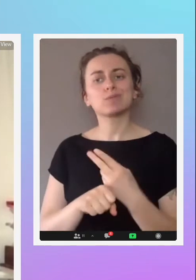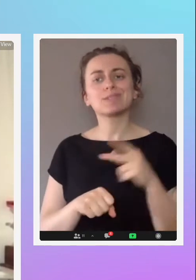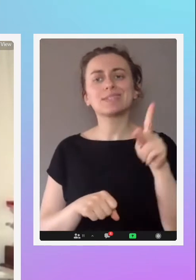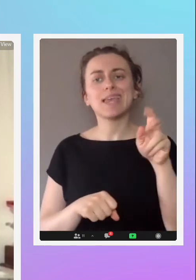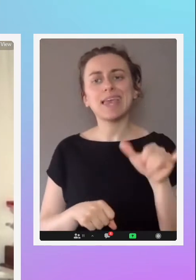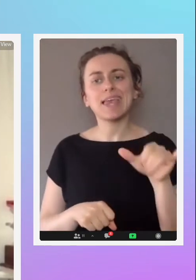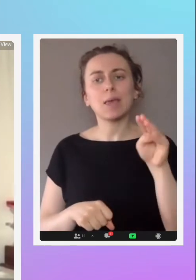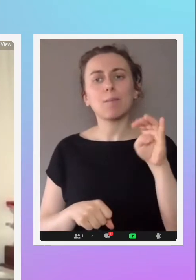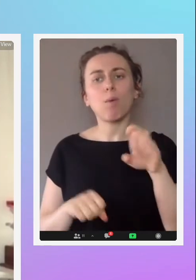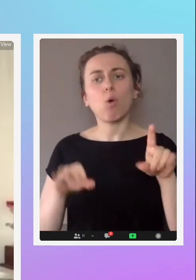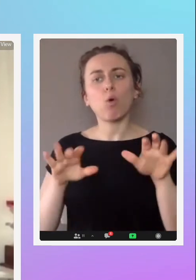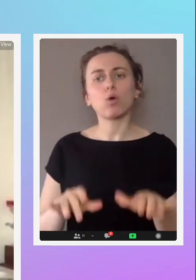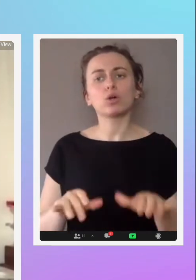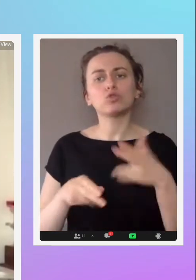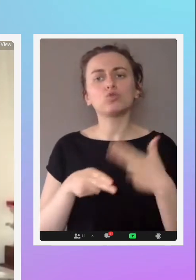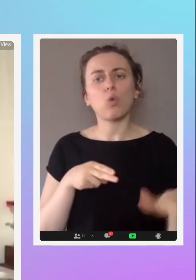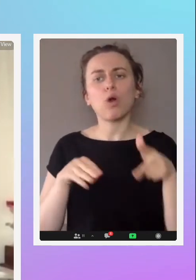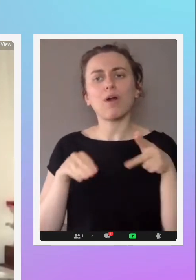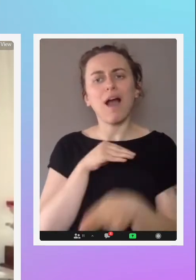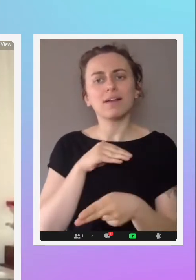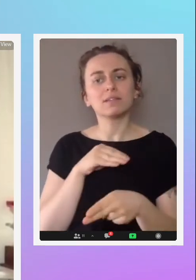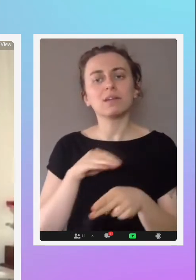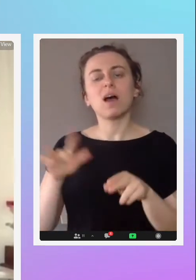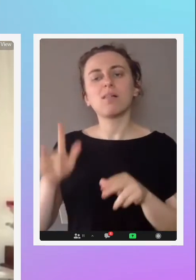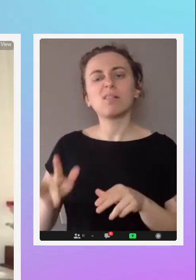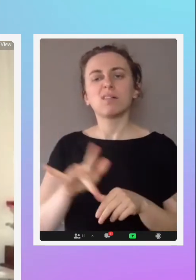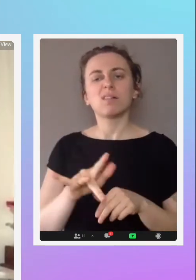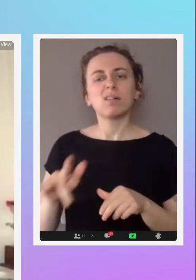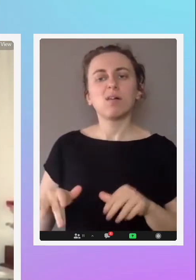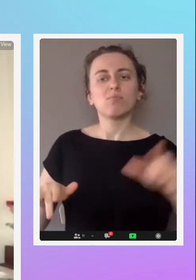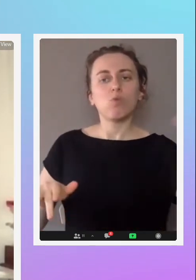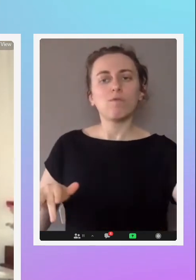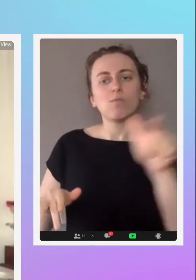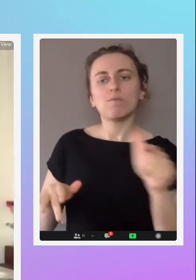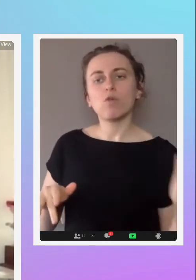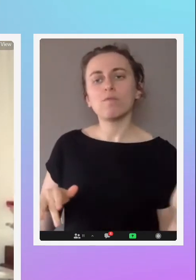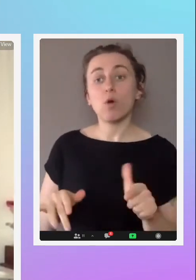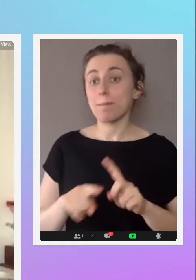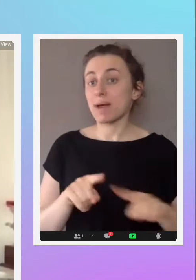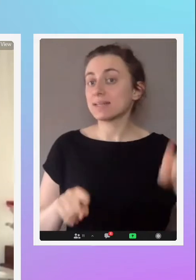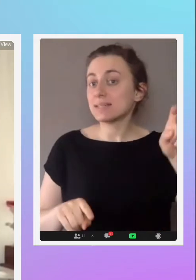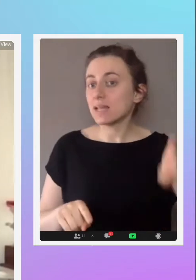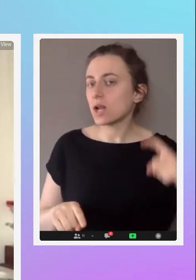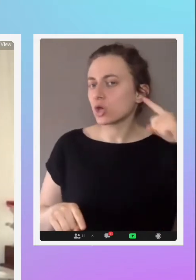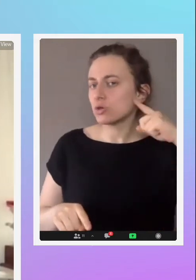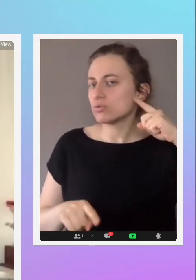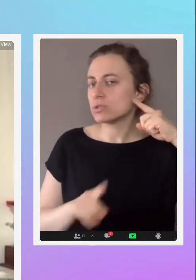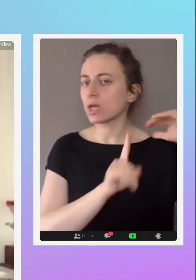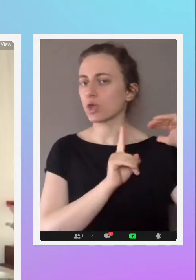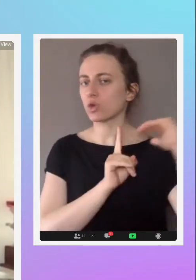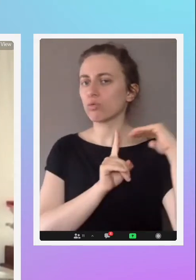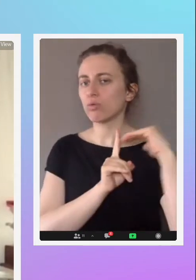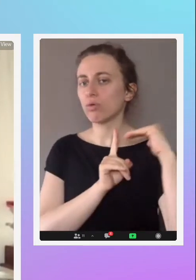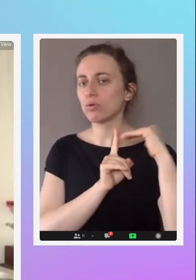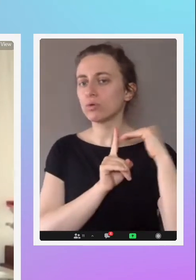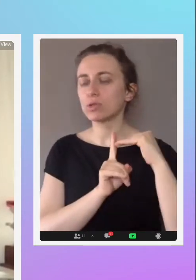but they need acoustic cues to say where they are and what they can do on that web page.